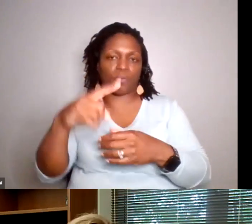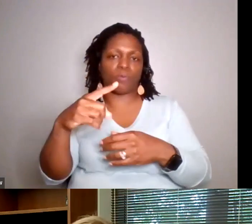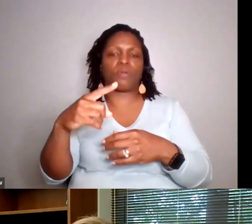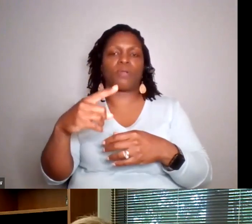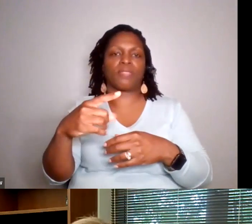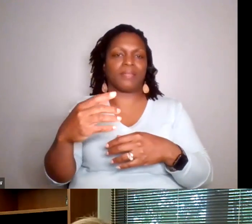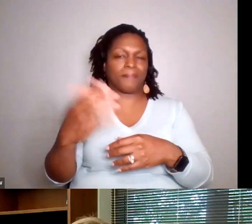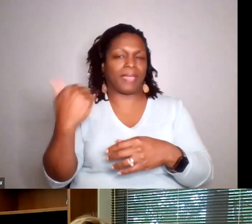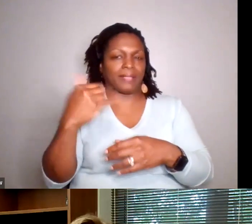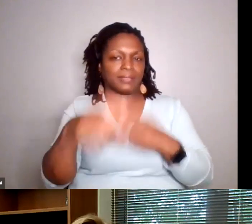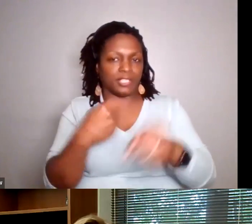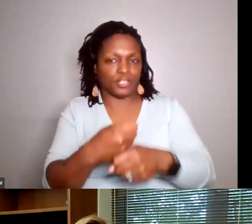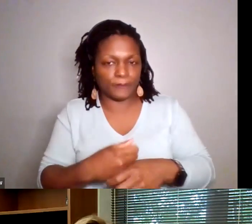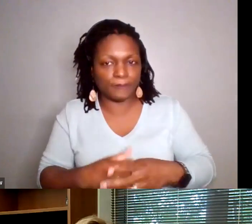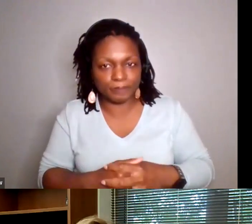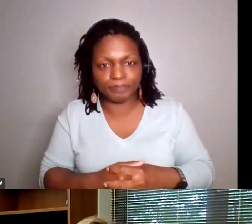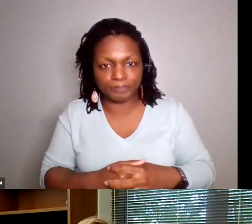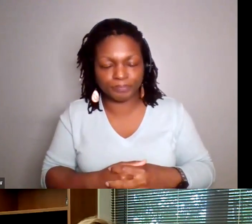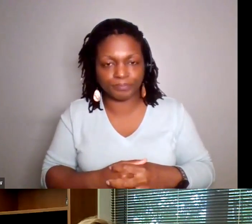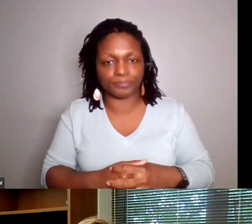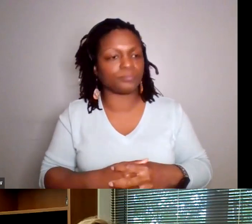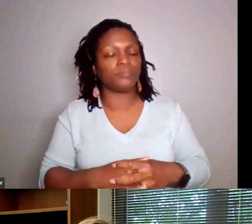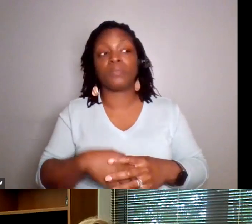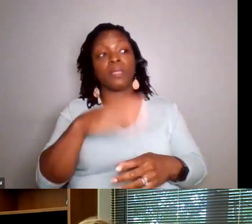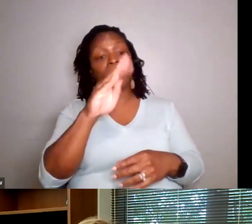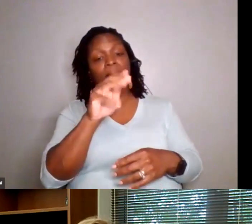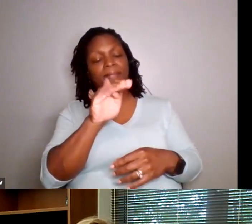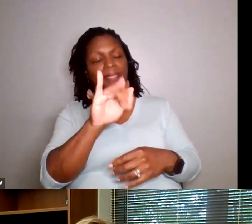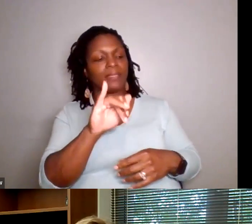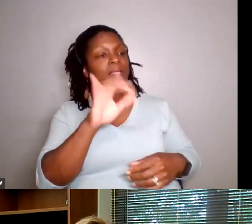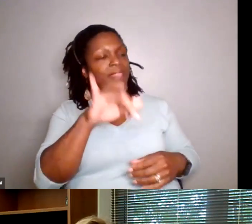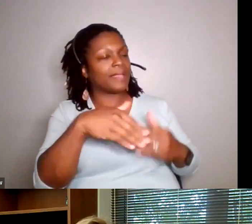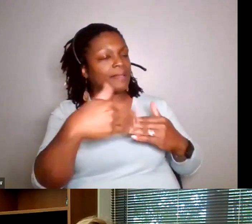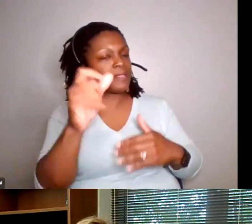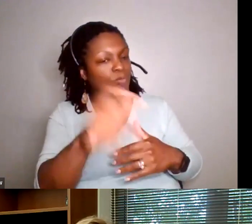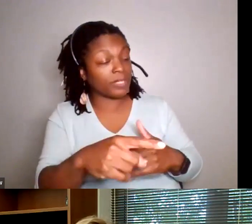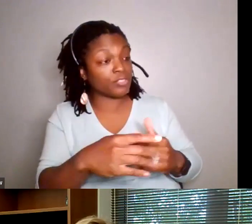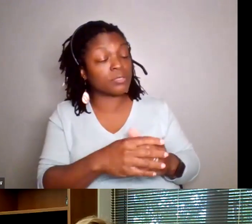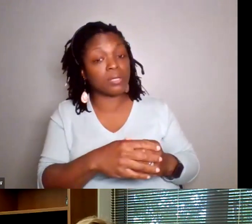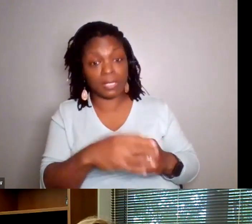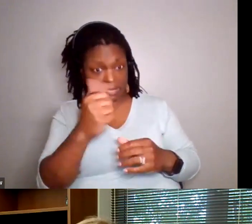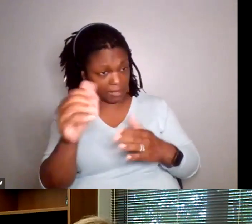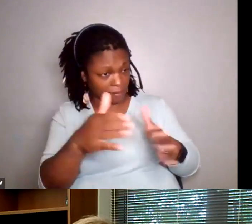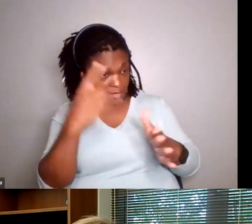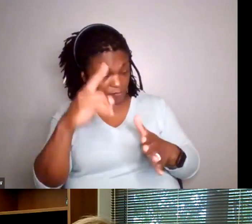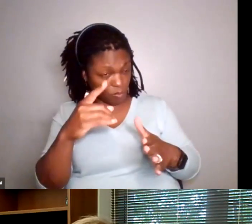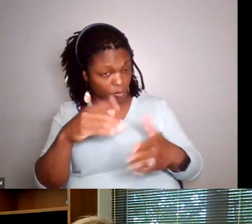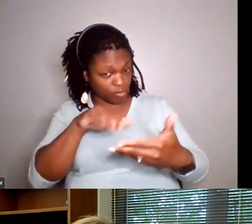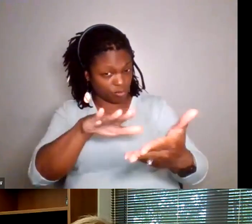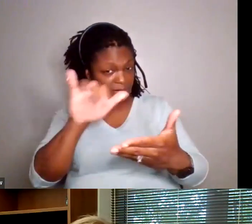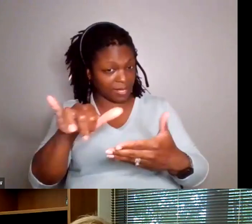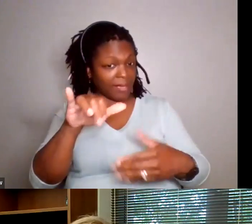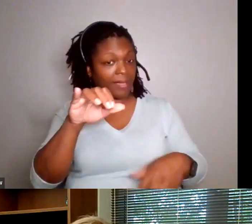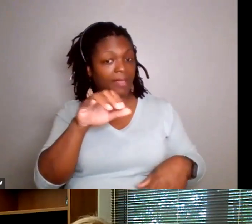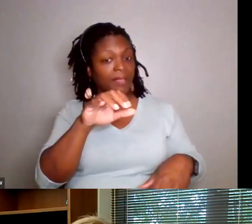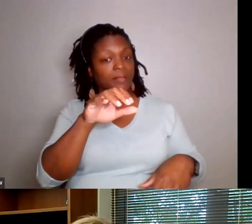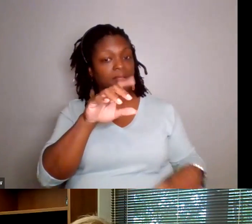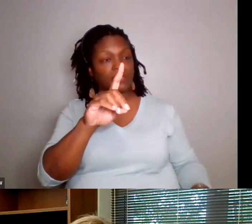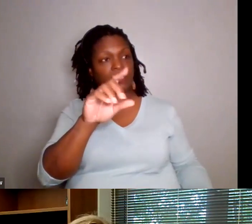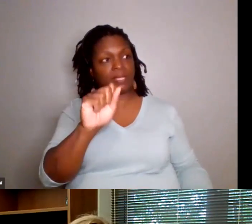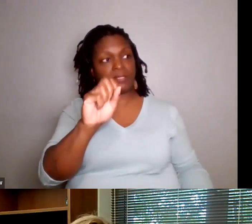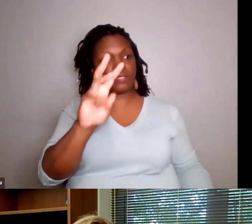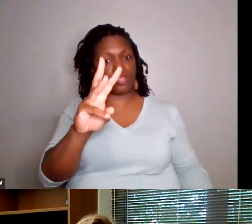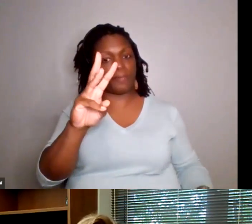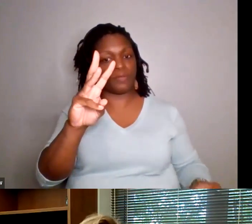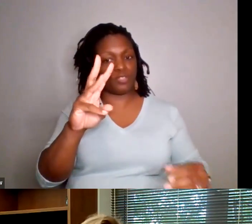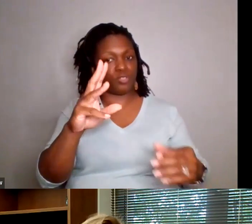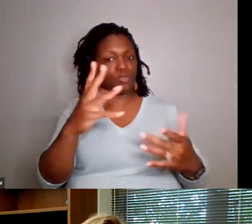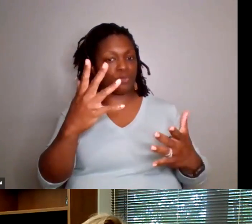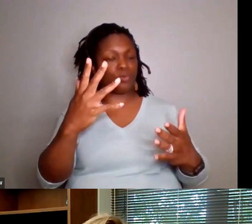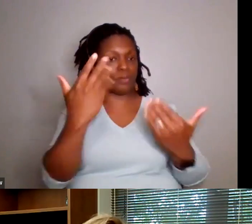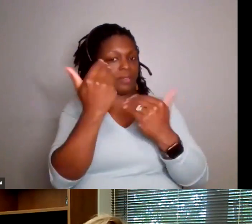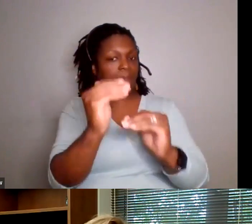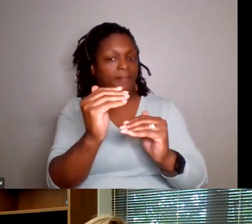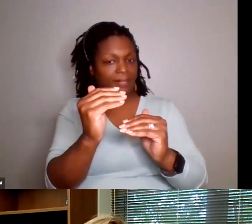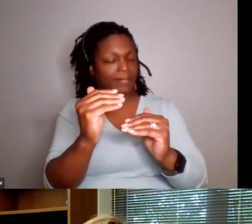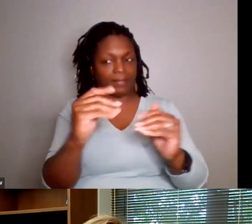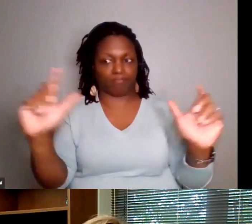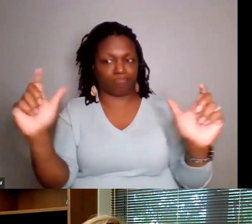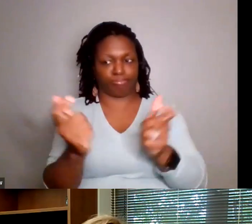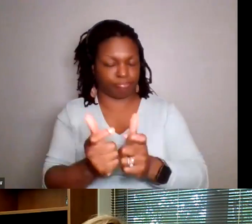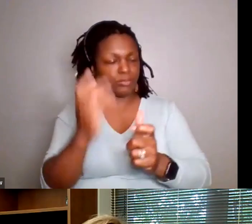So the next question, I believe a lot of both oCD and Oas is any plans to address the dsw shortage that has now been exacerbated by the pandemic and higher competitive wages in the private